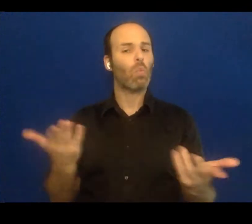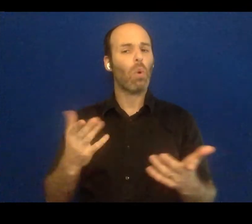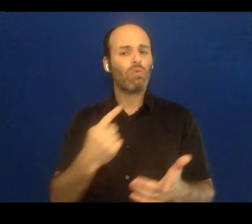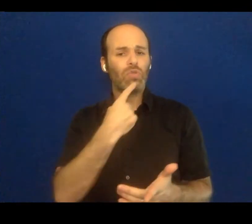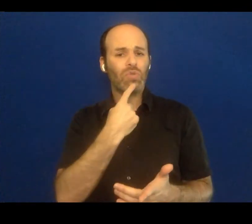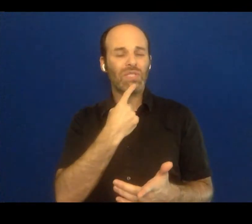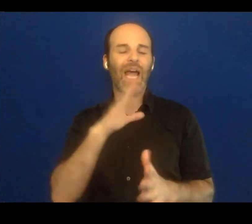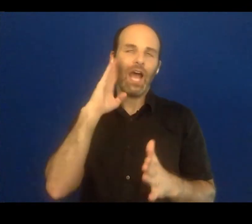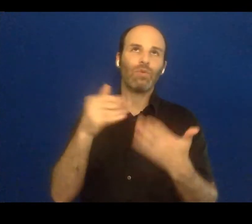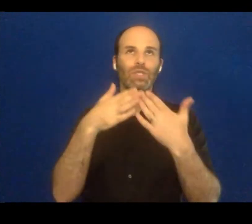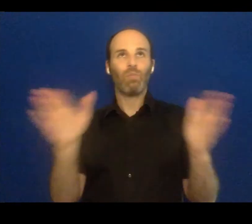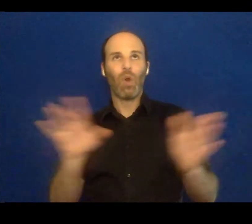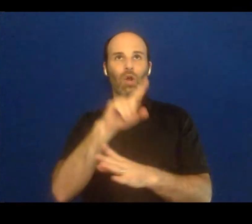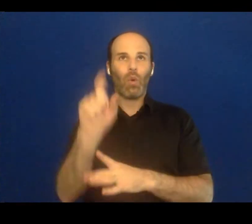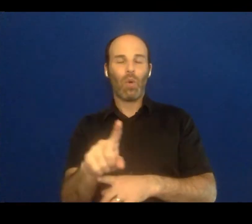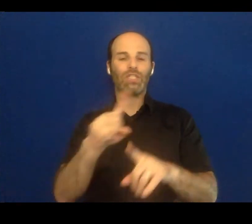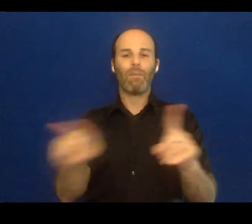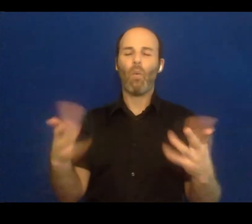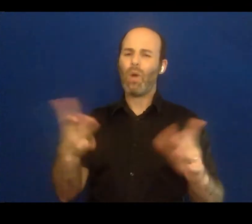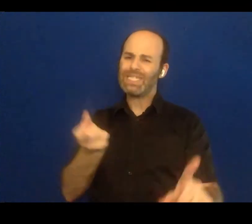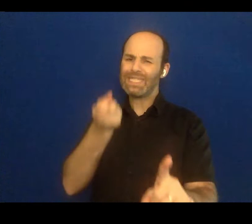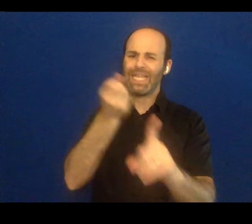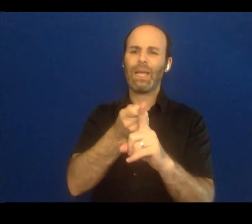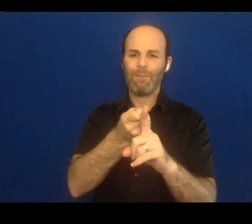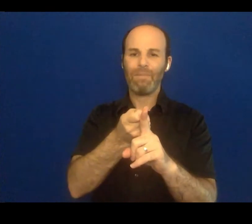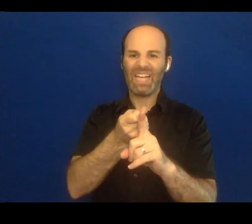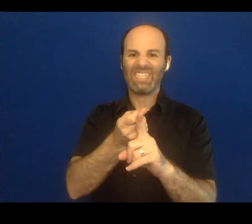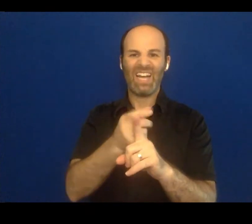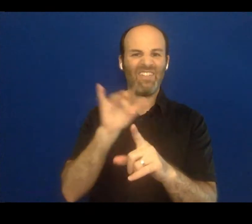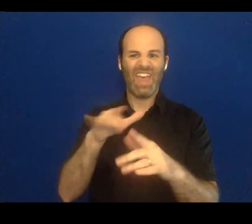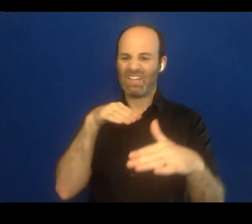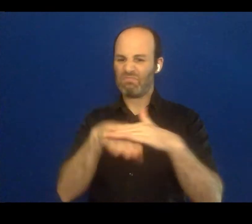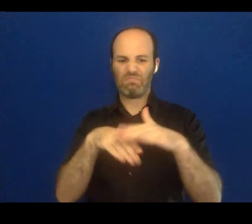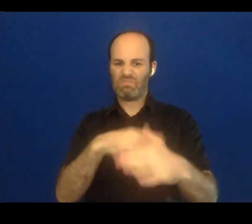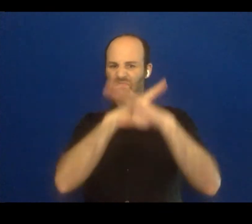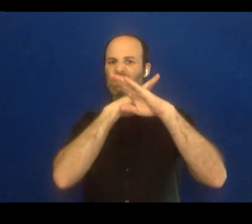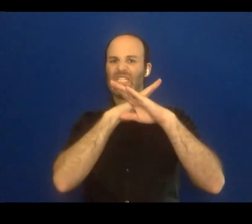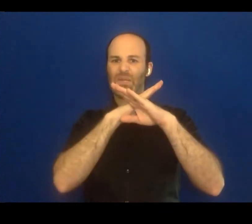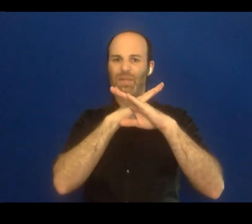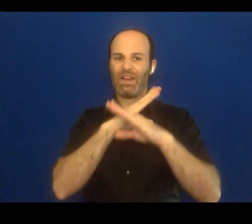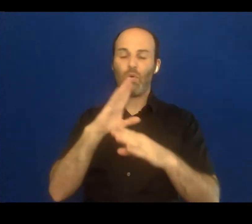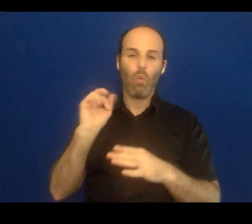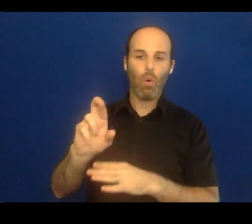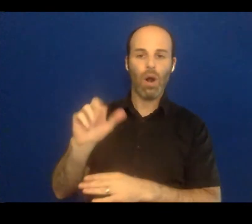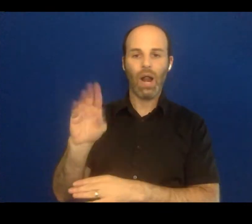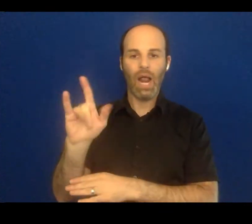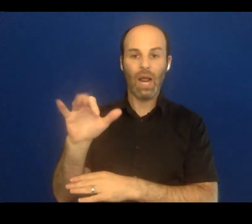THIS IS A BROAD QUESTION, IS THE IMPACT OF THAT INACCESSIBILITY AND ABLEISM, HAVE YOU OBSERVED